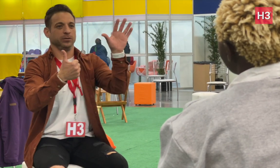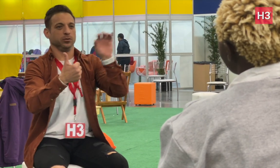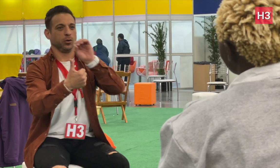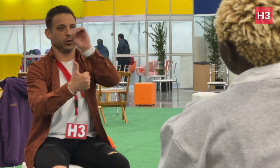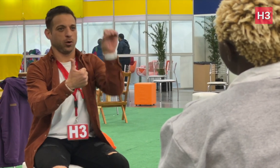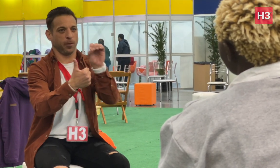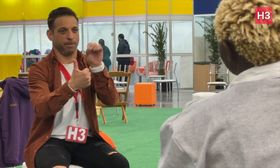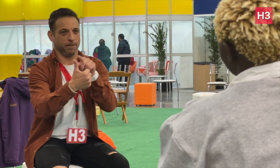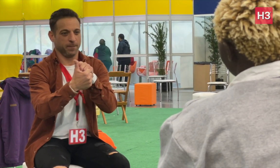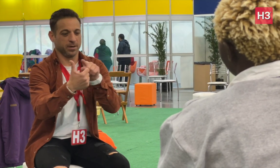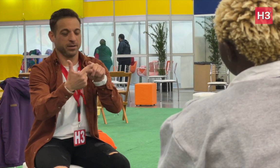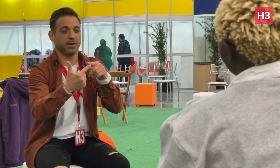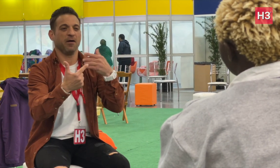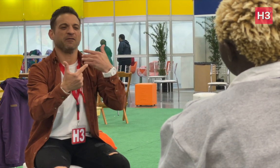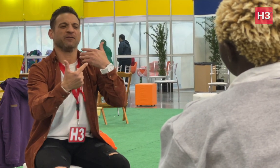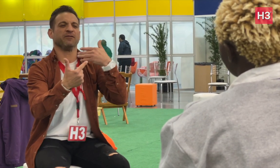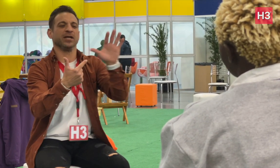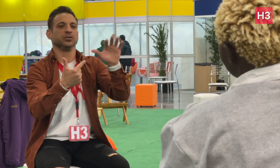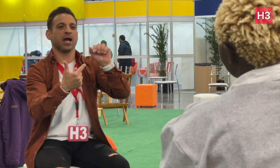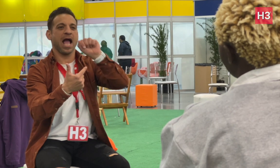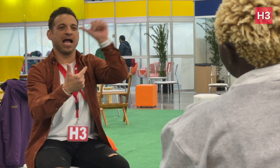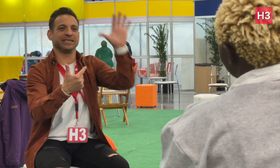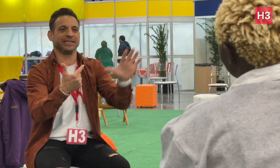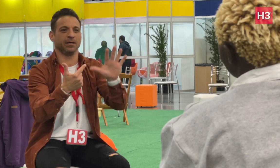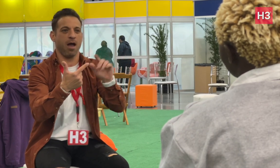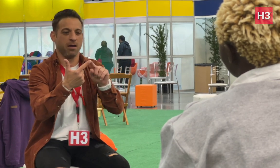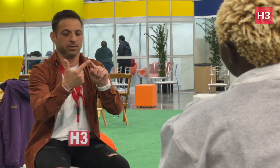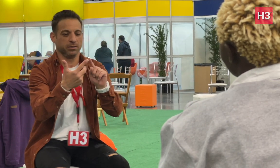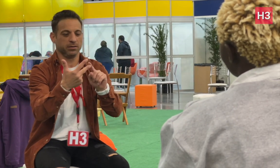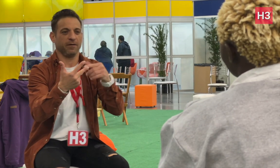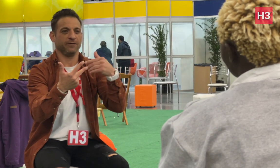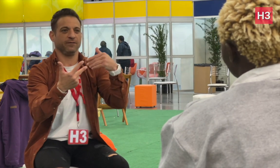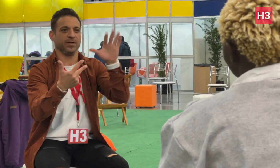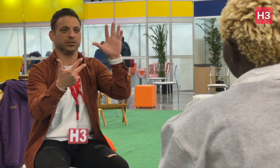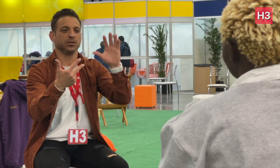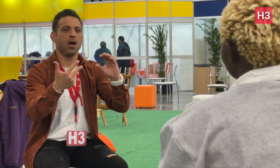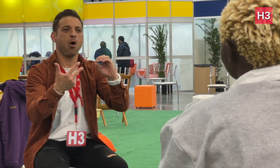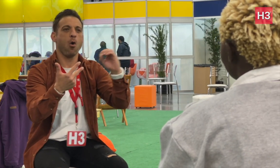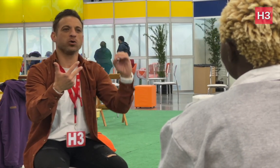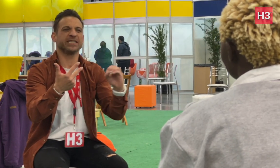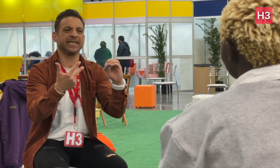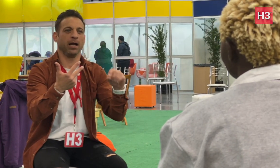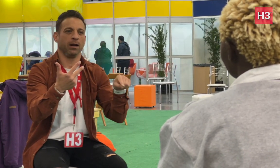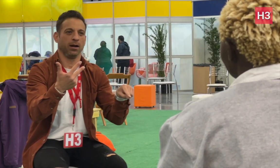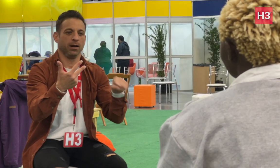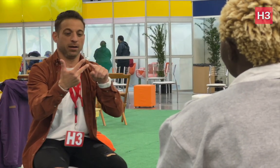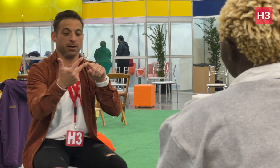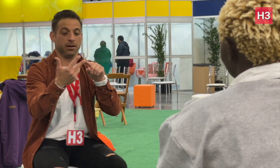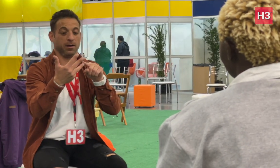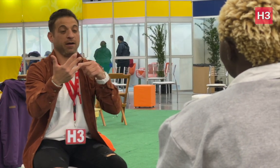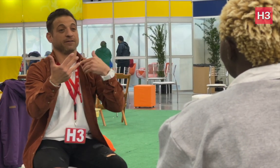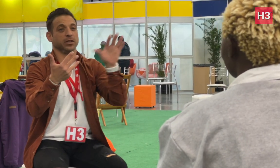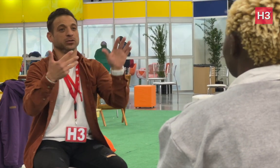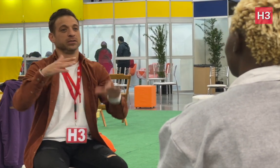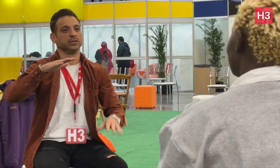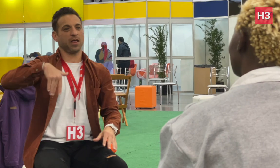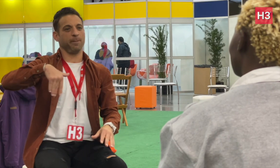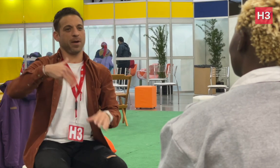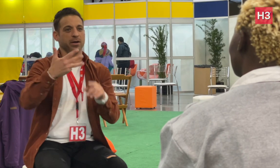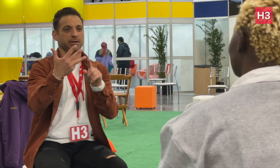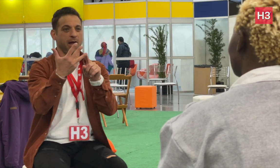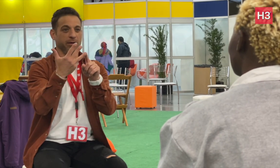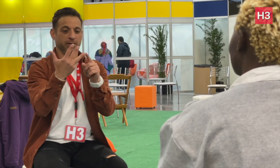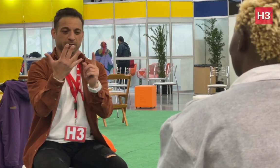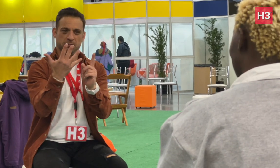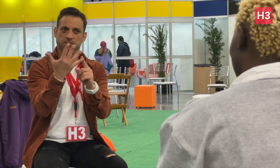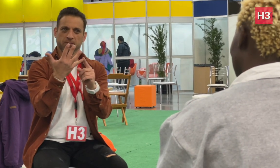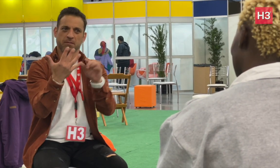Europe, Asia, Oceania, South America.